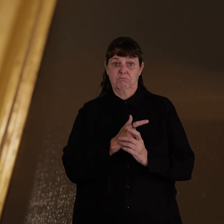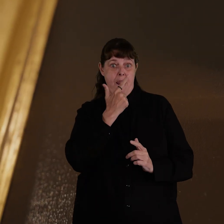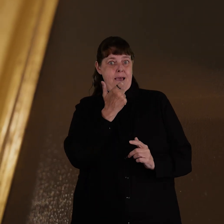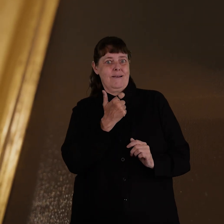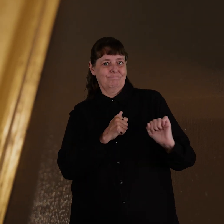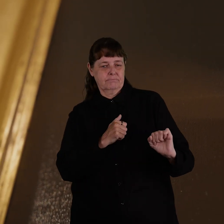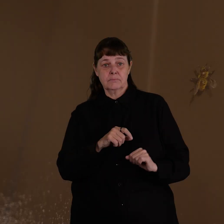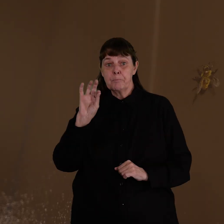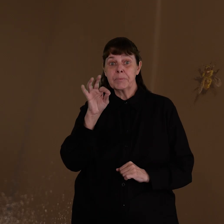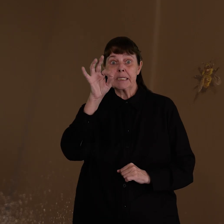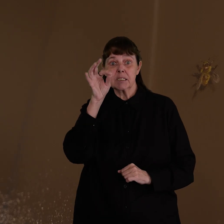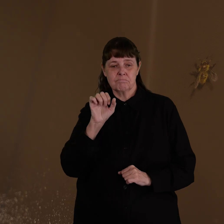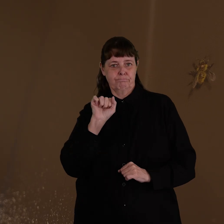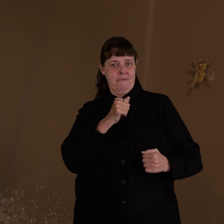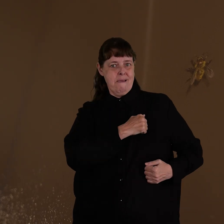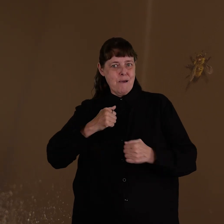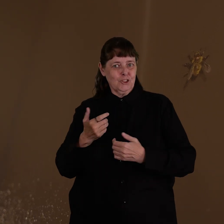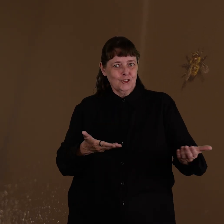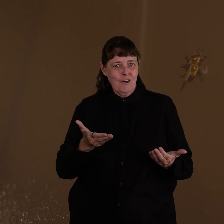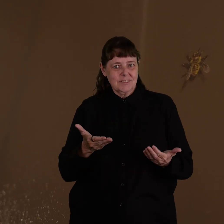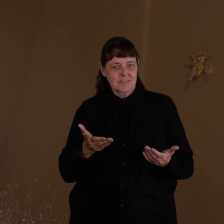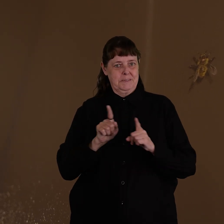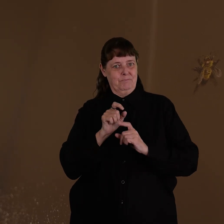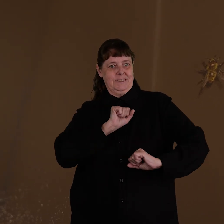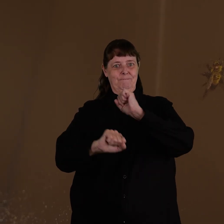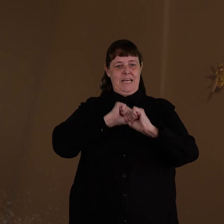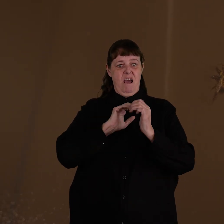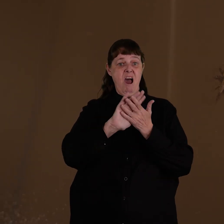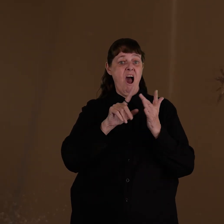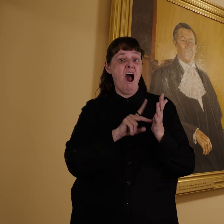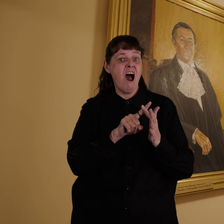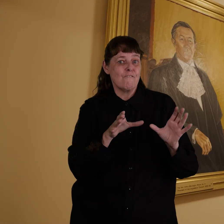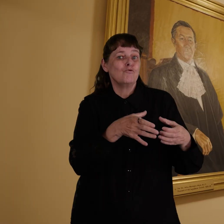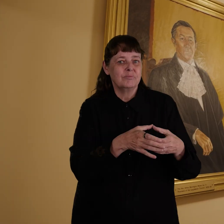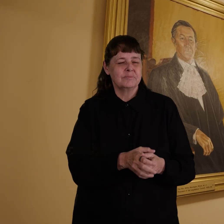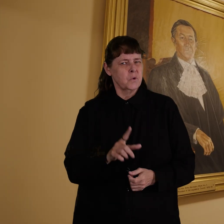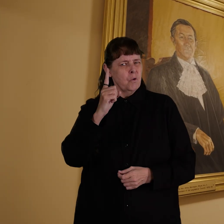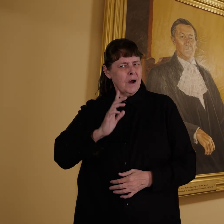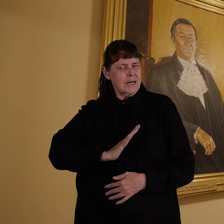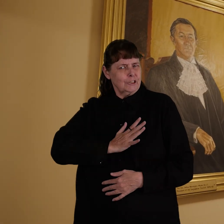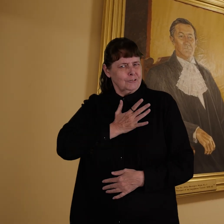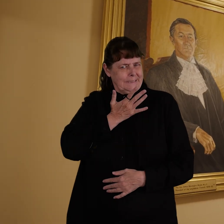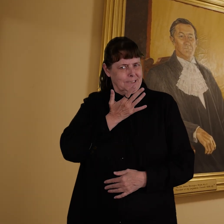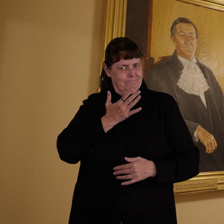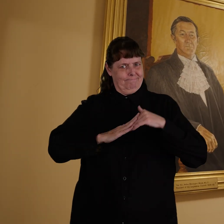to represent his military service as a defender of the hive. One of the interesting things that